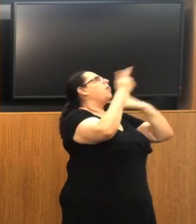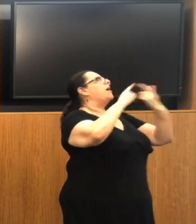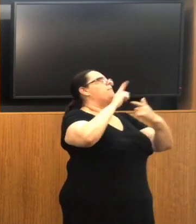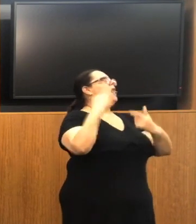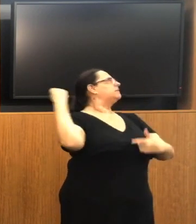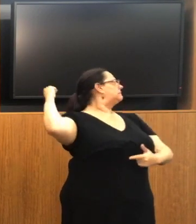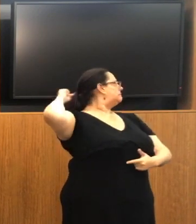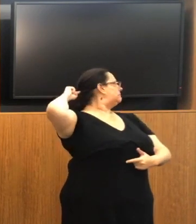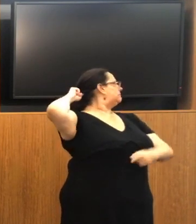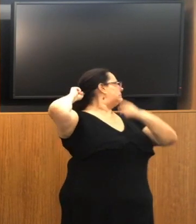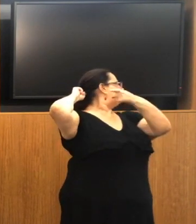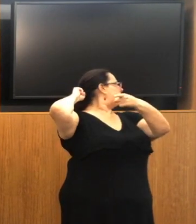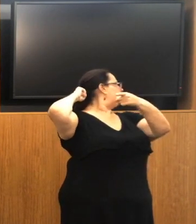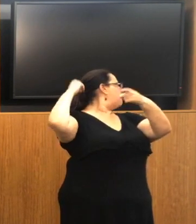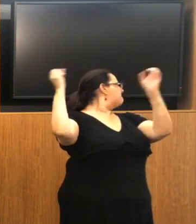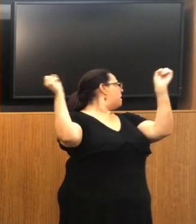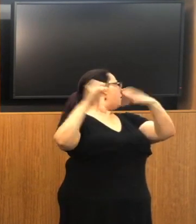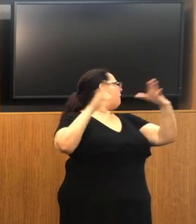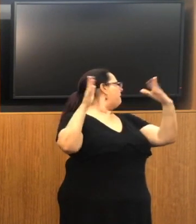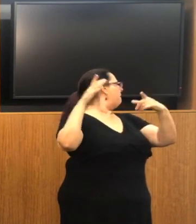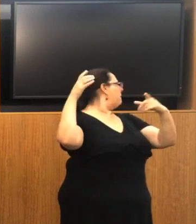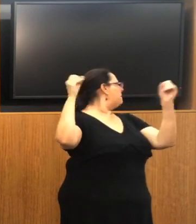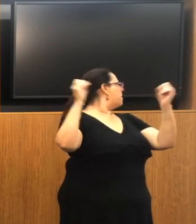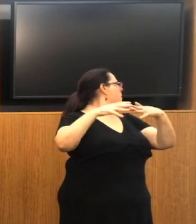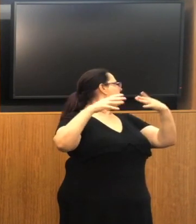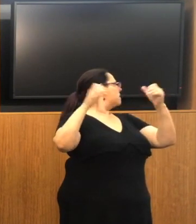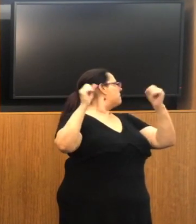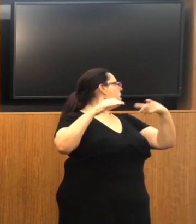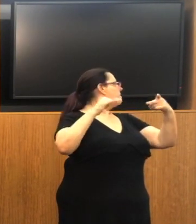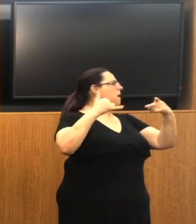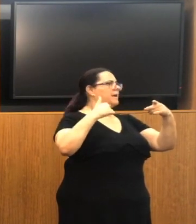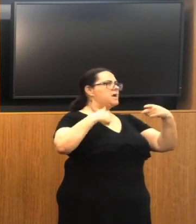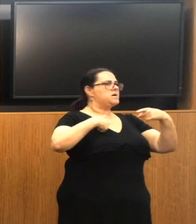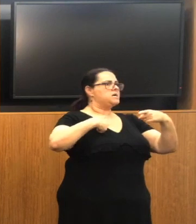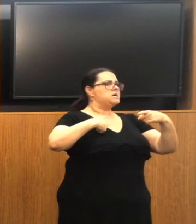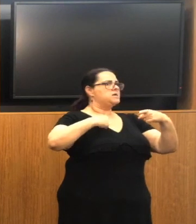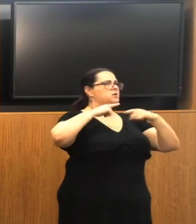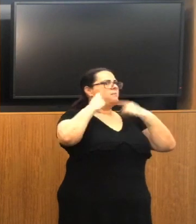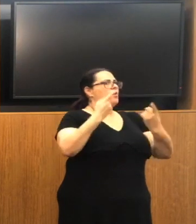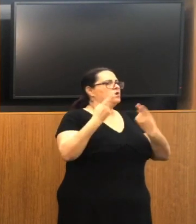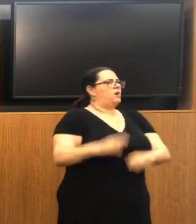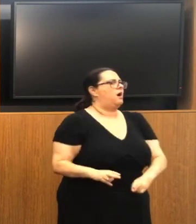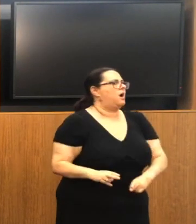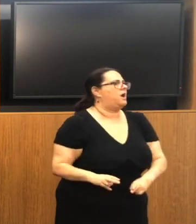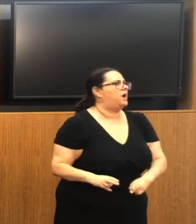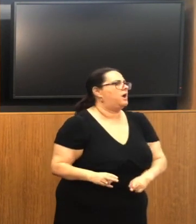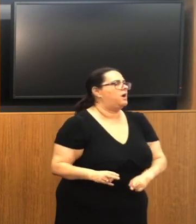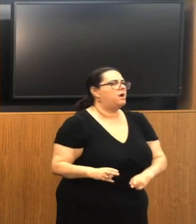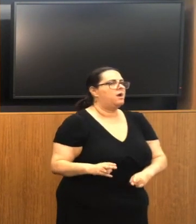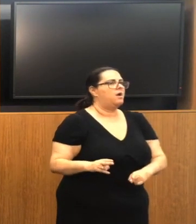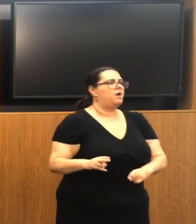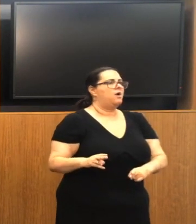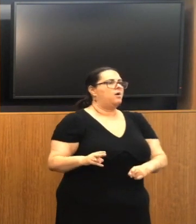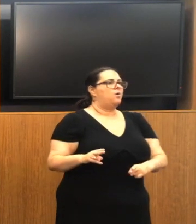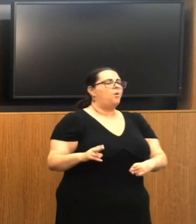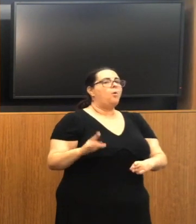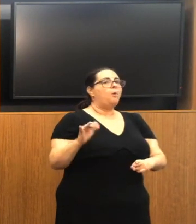feeling in the back of my head, what if I was the reason we fled one minute too late?